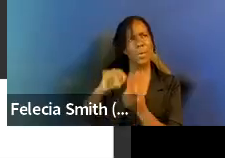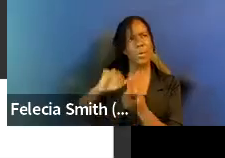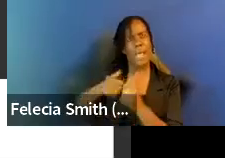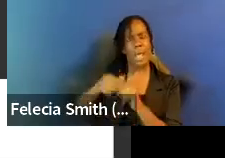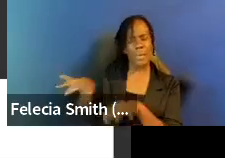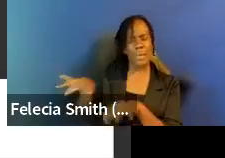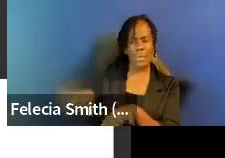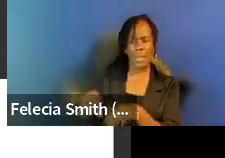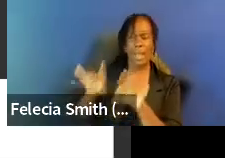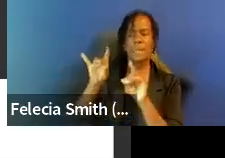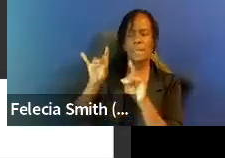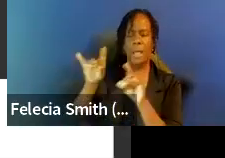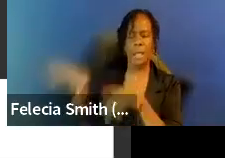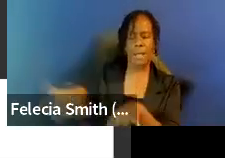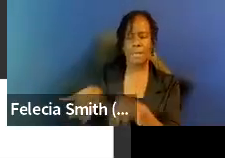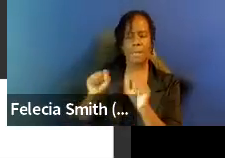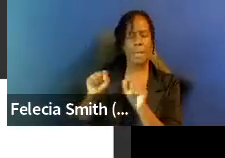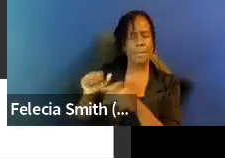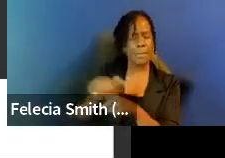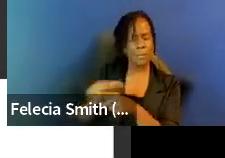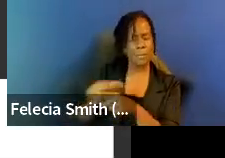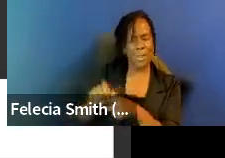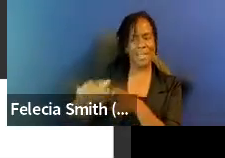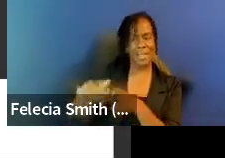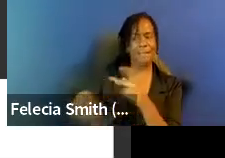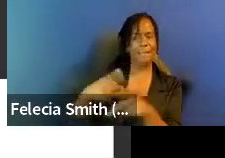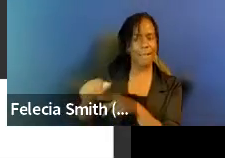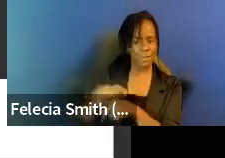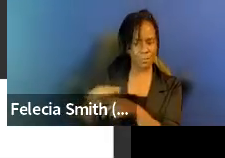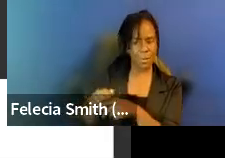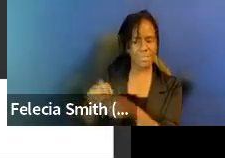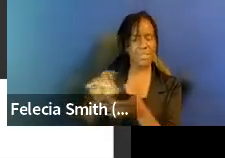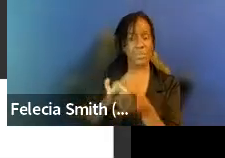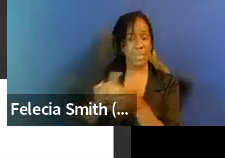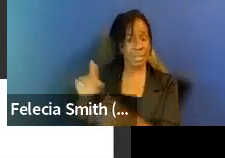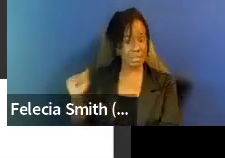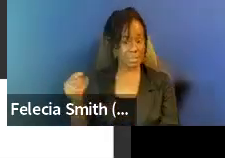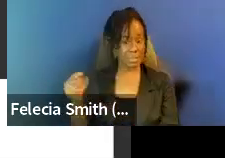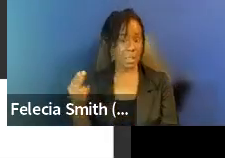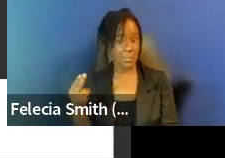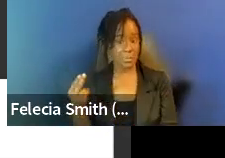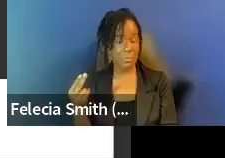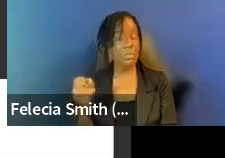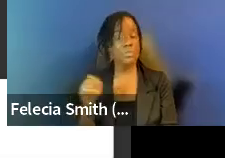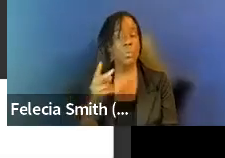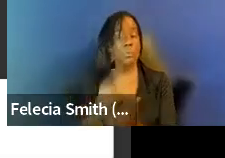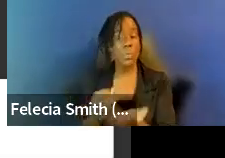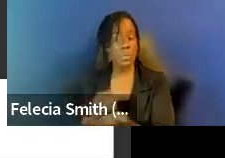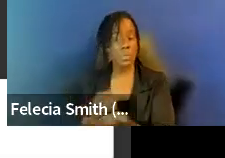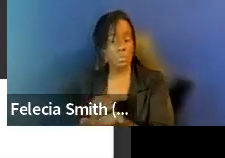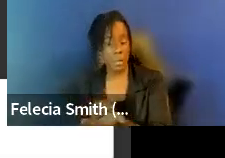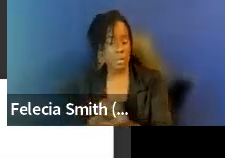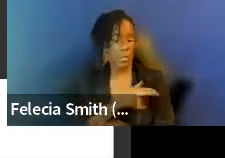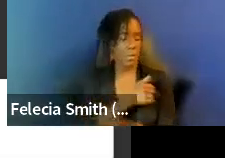protocols, how you receive a boarding pass and go through security. Really going through the whole process is a dry run